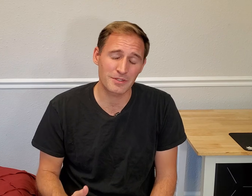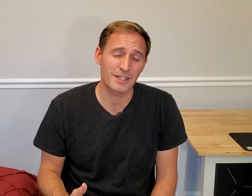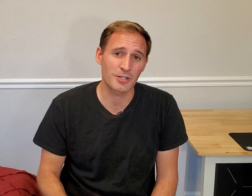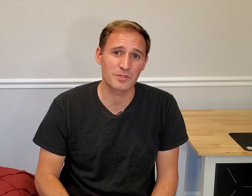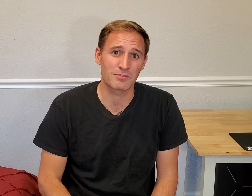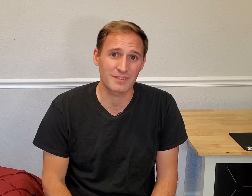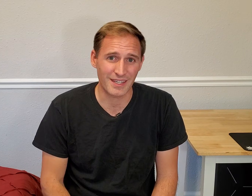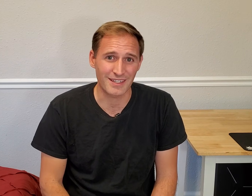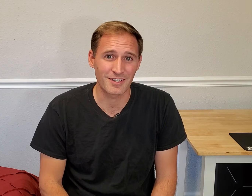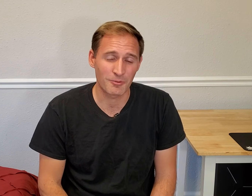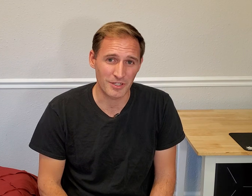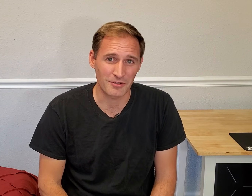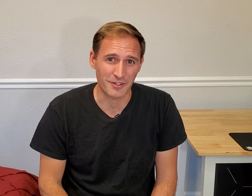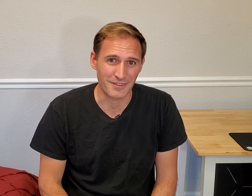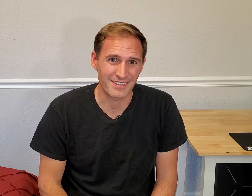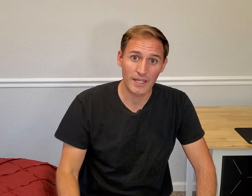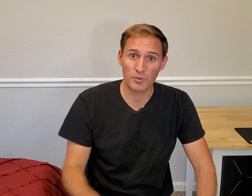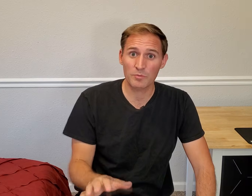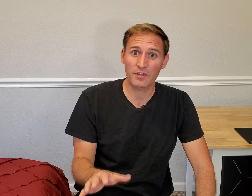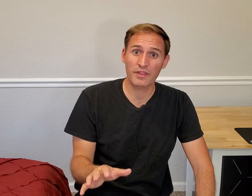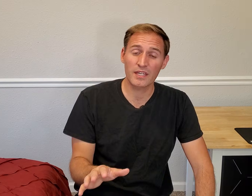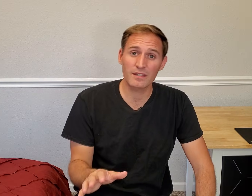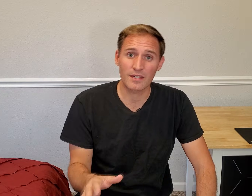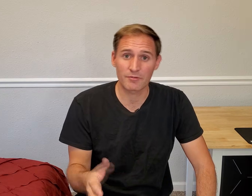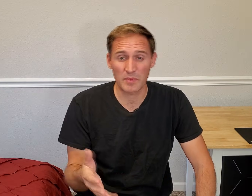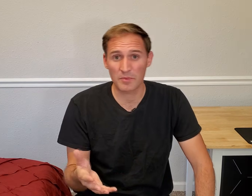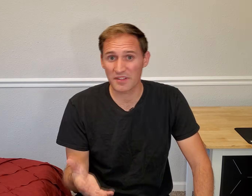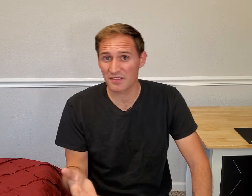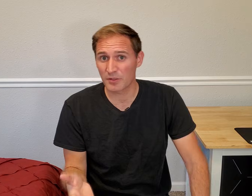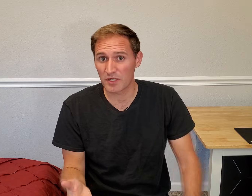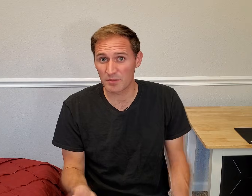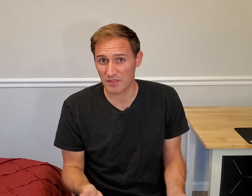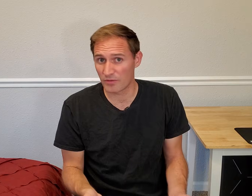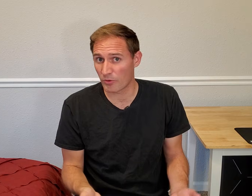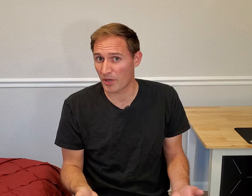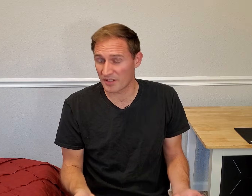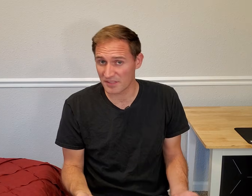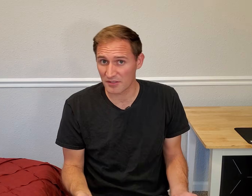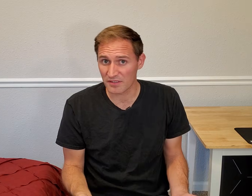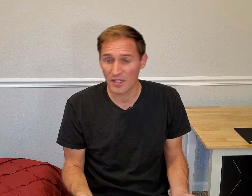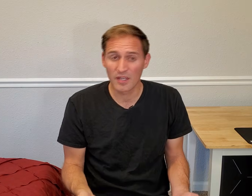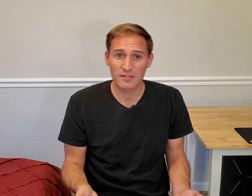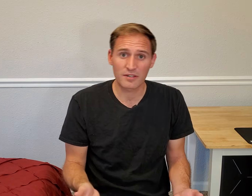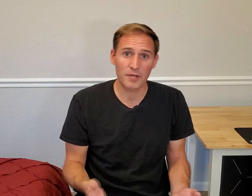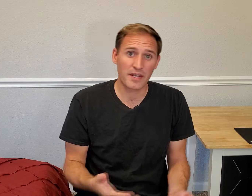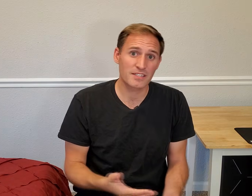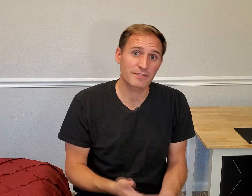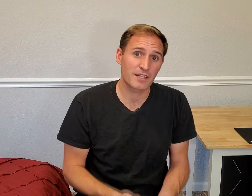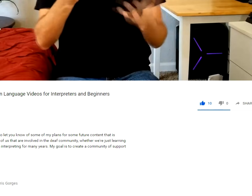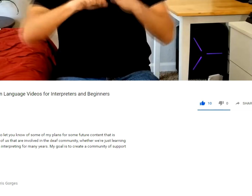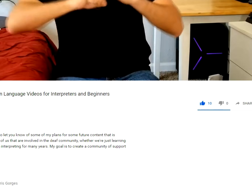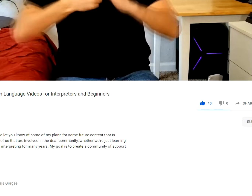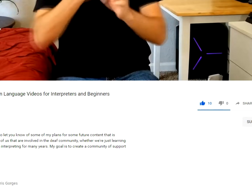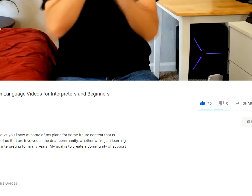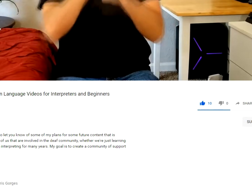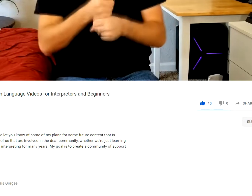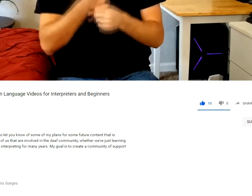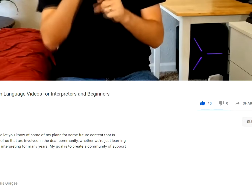really help you retain what you learned. One more thing remember this is going to be a four part series so I would actually recommend subscribing to the